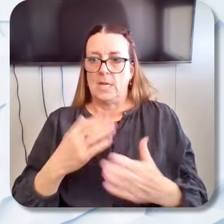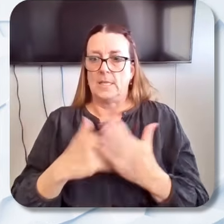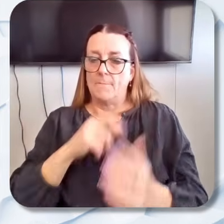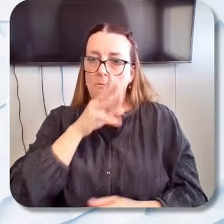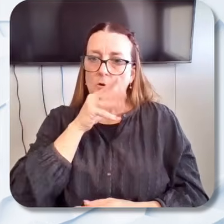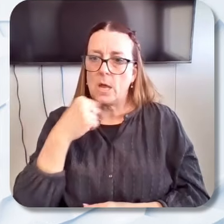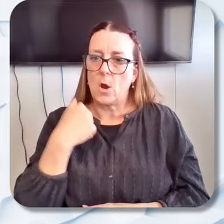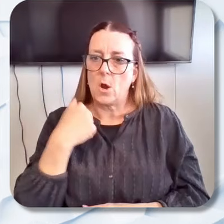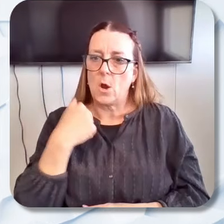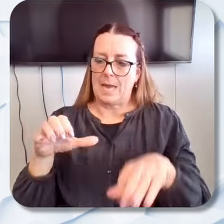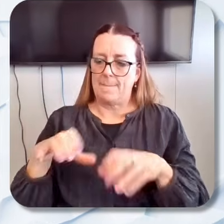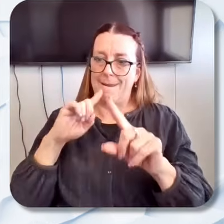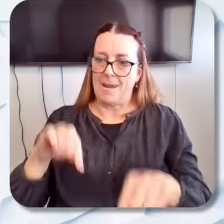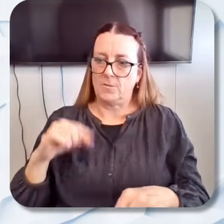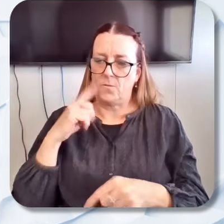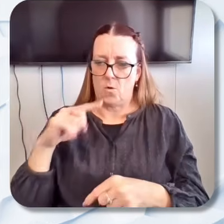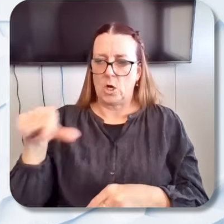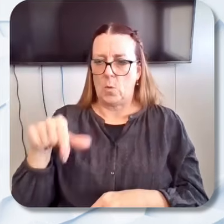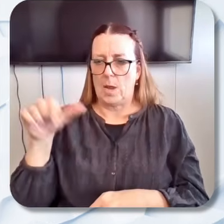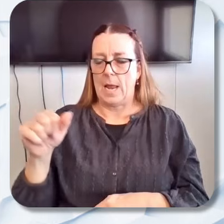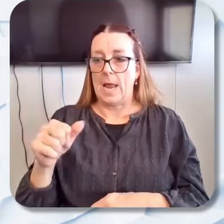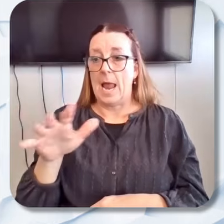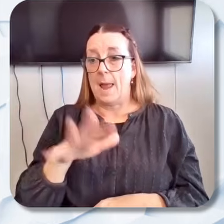We are typing some of them, but there's about 250 of them.